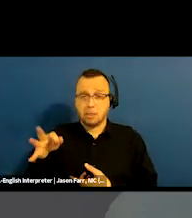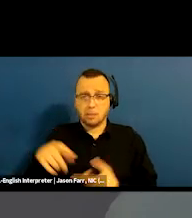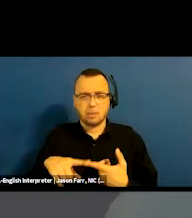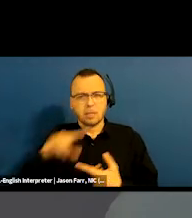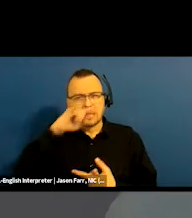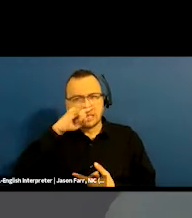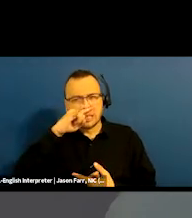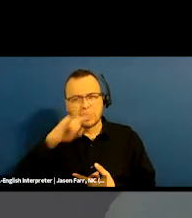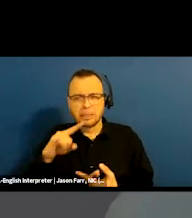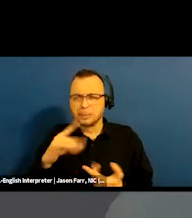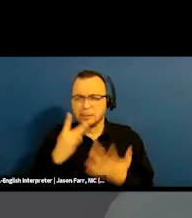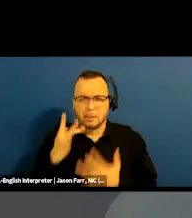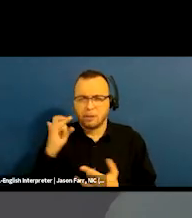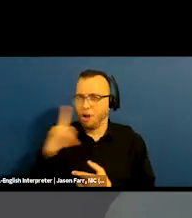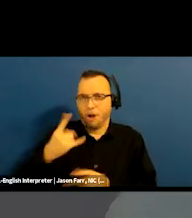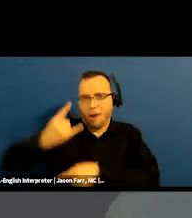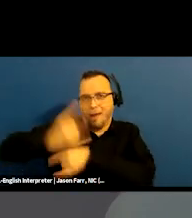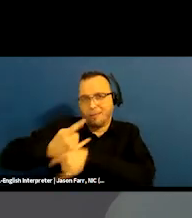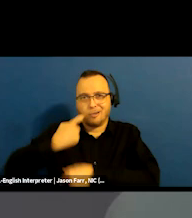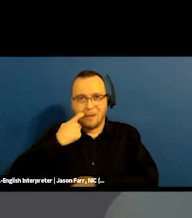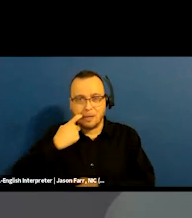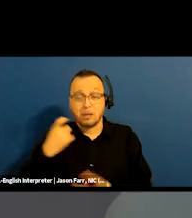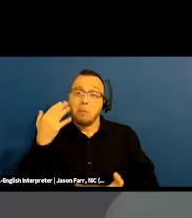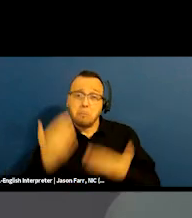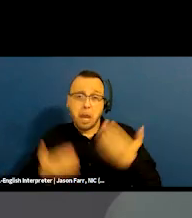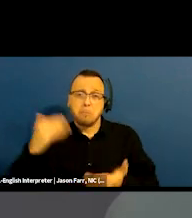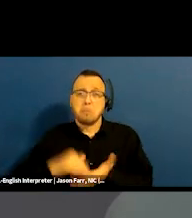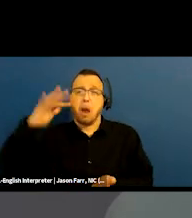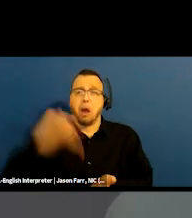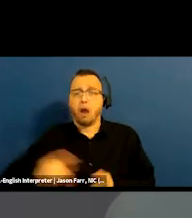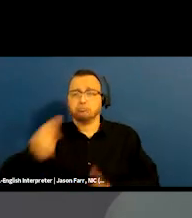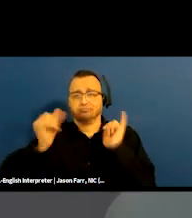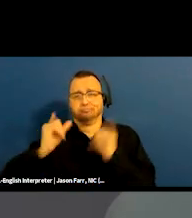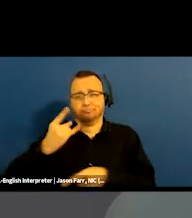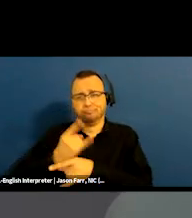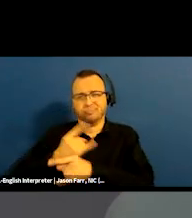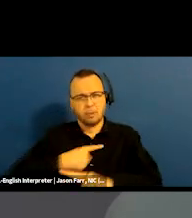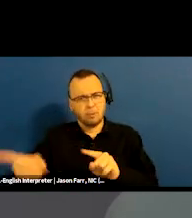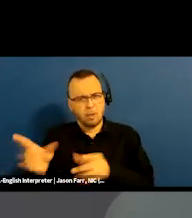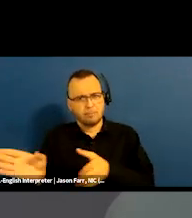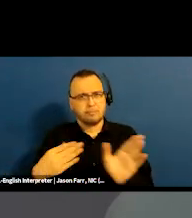in which we see metabolic abnormalities as far as the laboratories is concerned with ectasy,